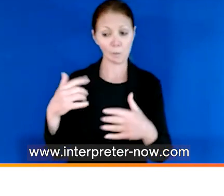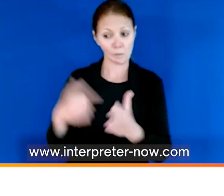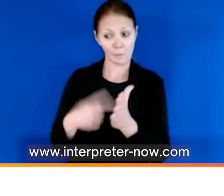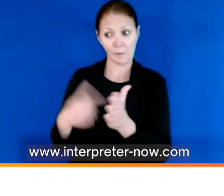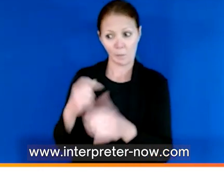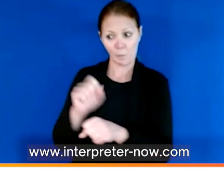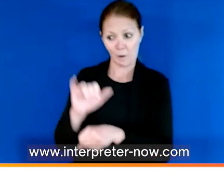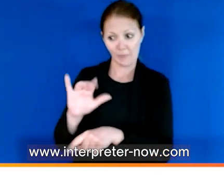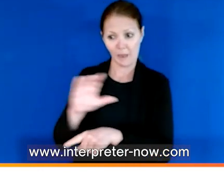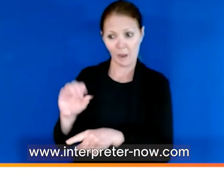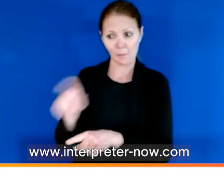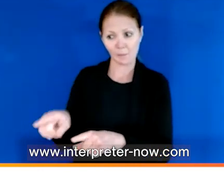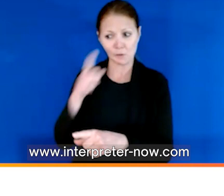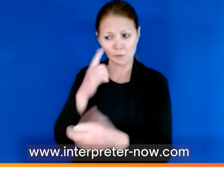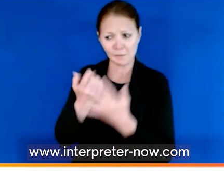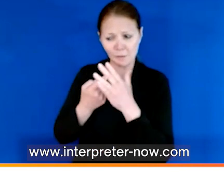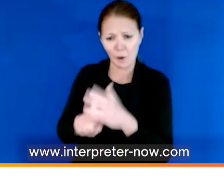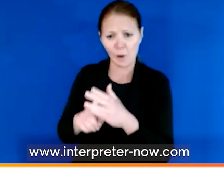that focus on diversity and inclusion for the first time.